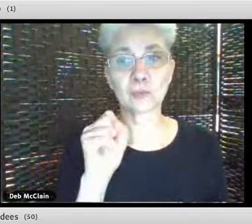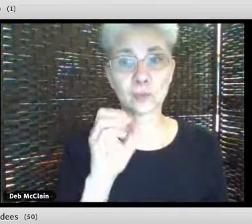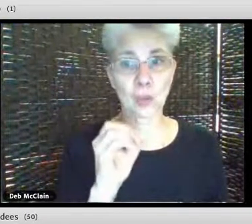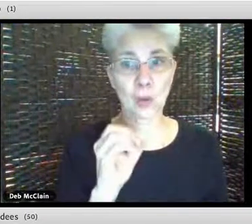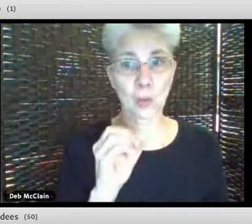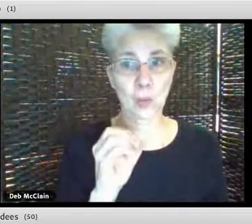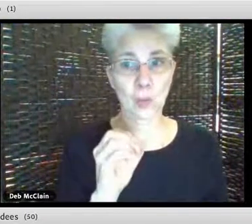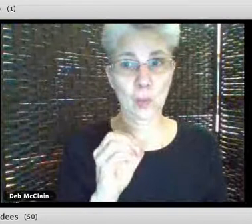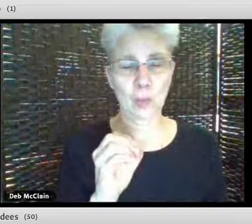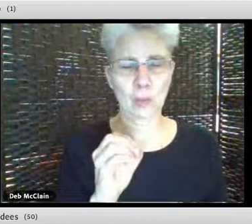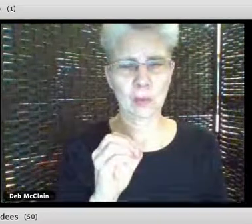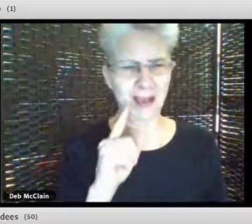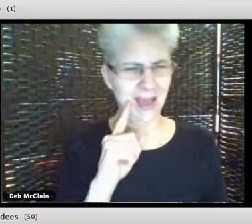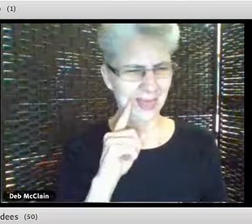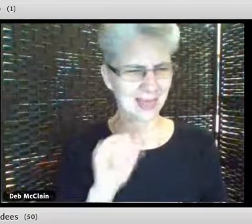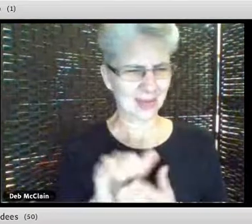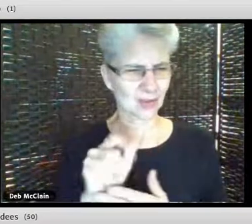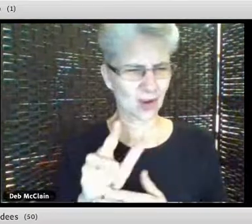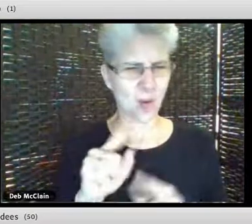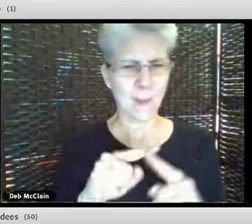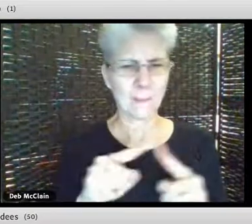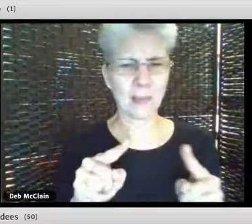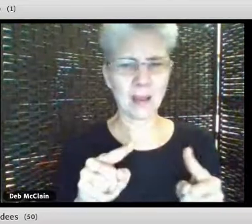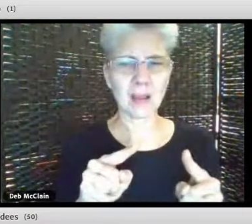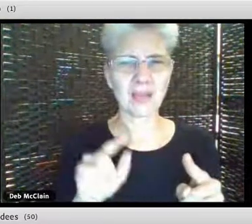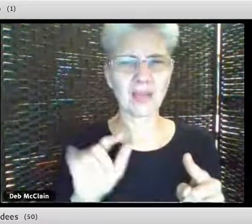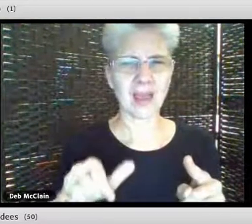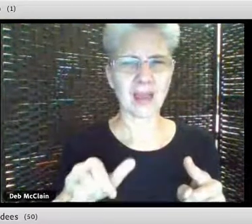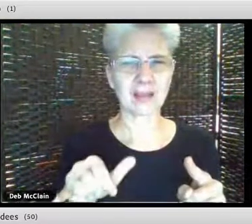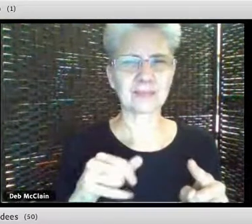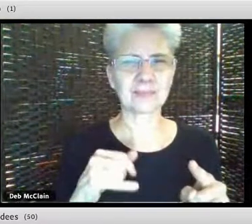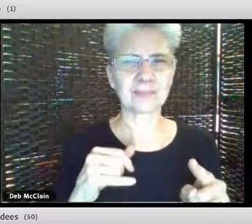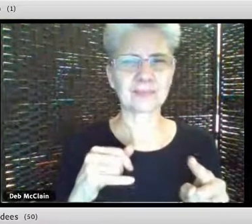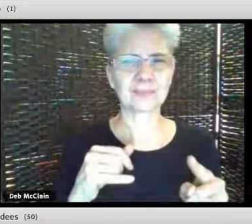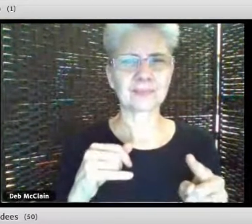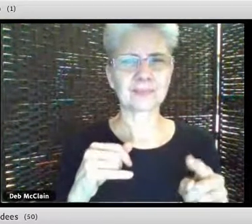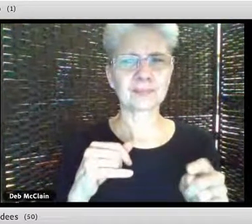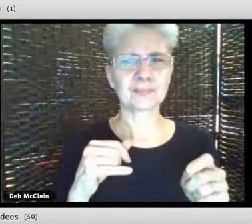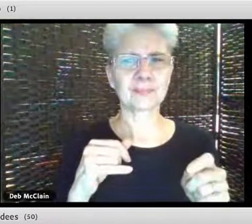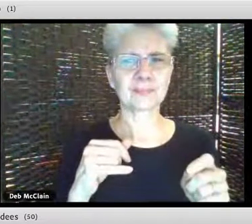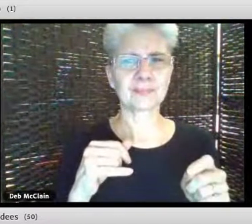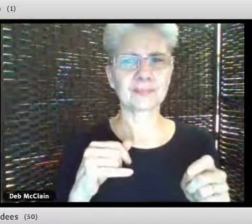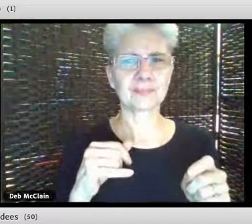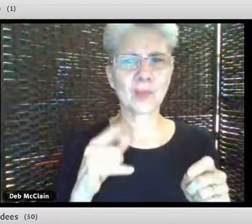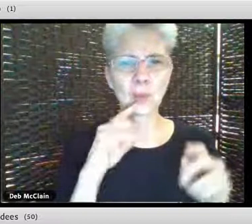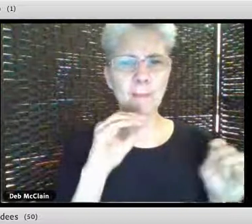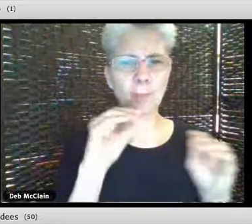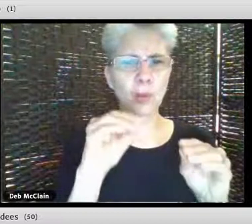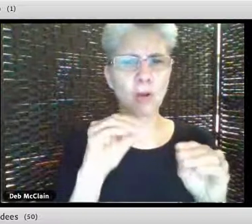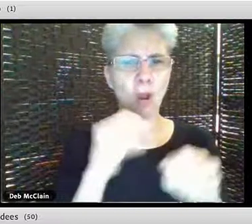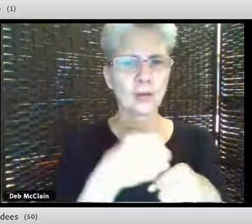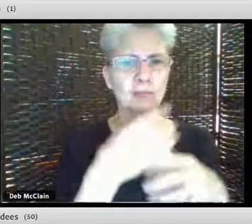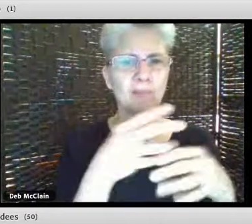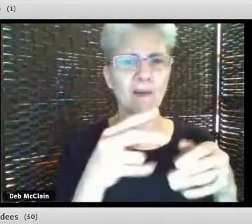So think about it as a big file explorer. You can put all your files there. You've got 15 gigabytes of space.